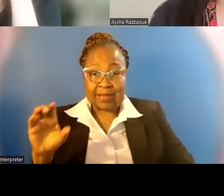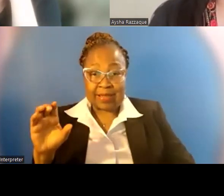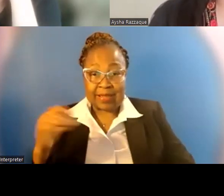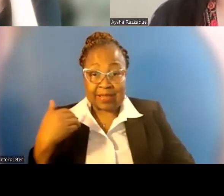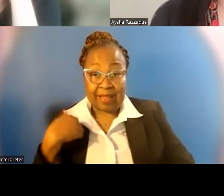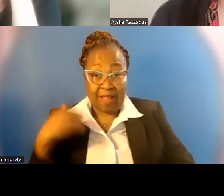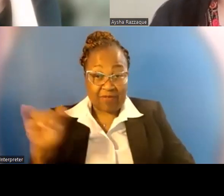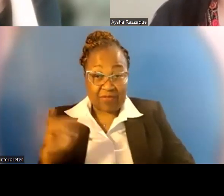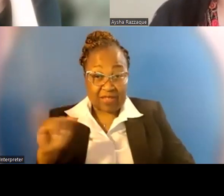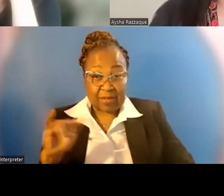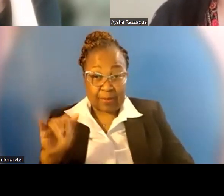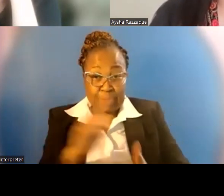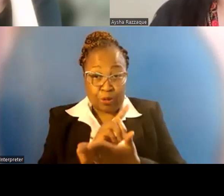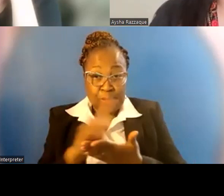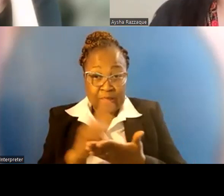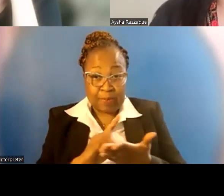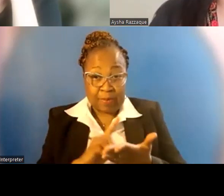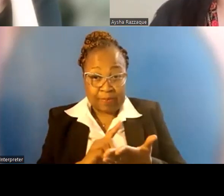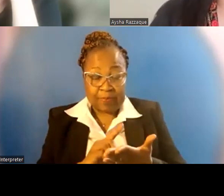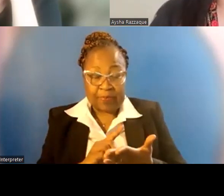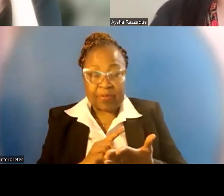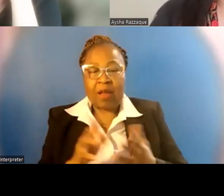but in a lot of surrounding schools